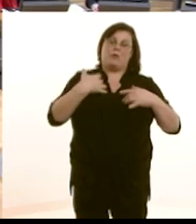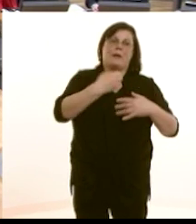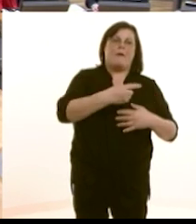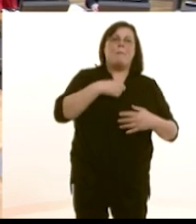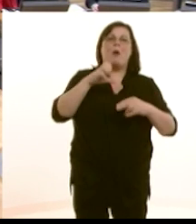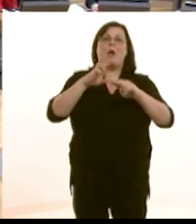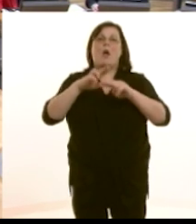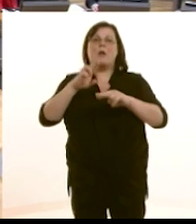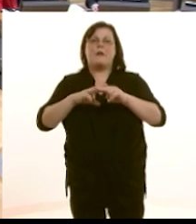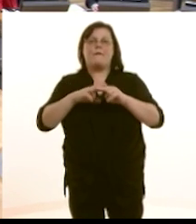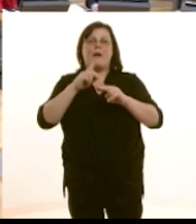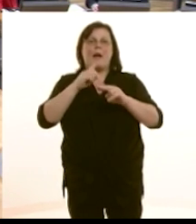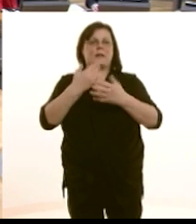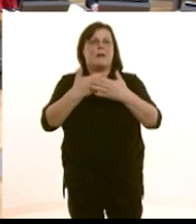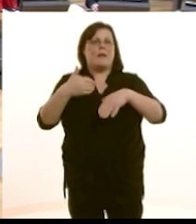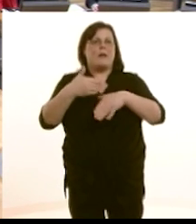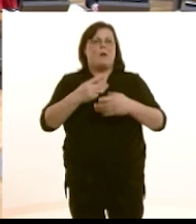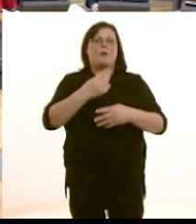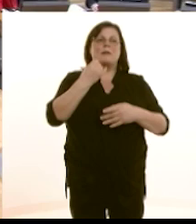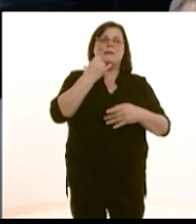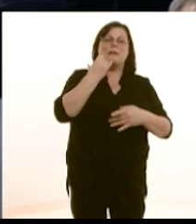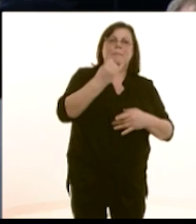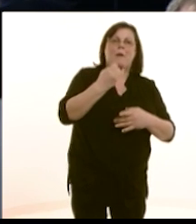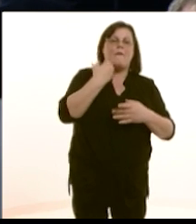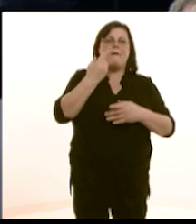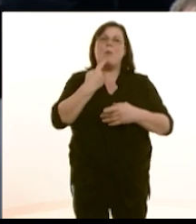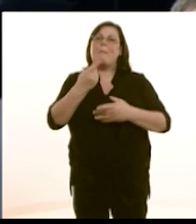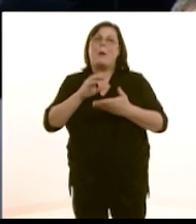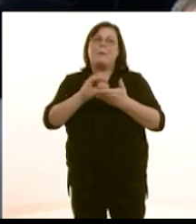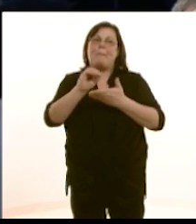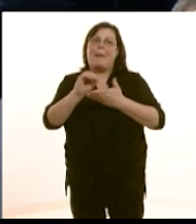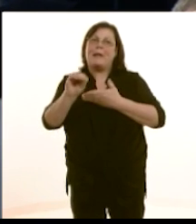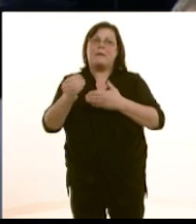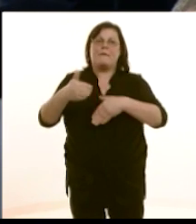£6 in economic impact for every £1 spent on it. Therefore, if the assumed cuts, including